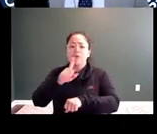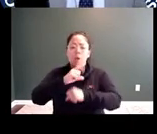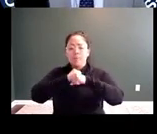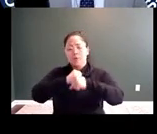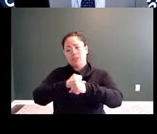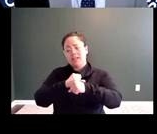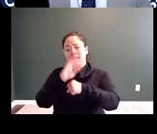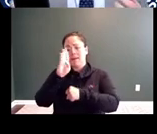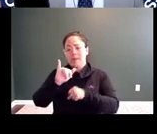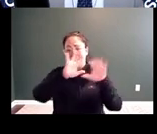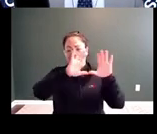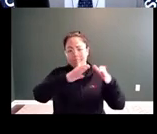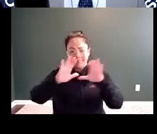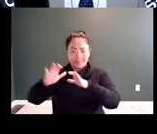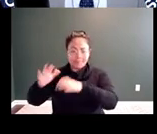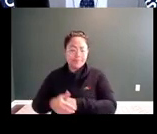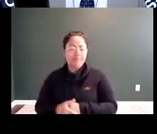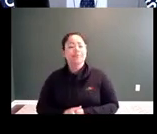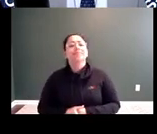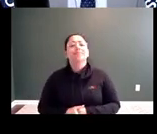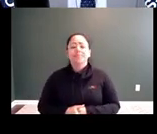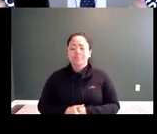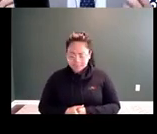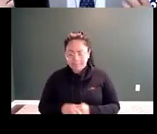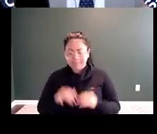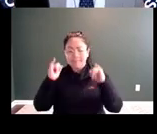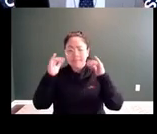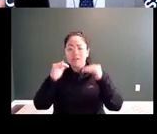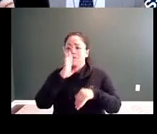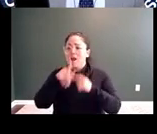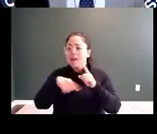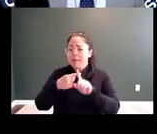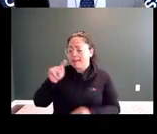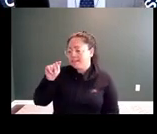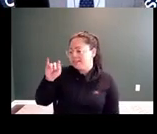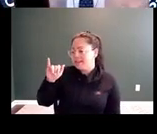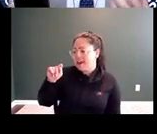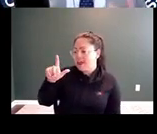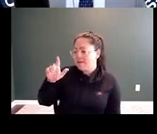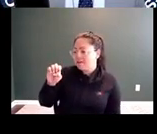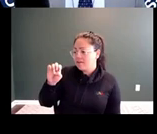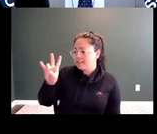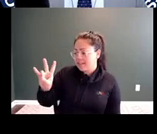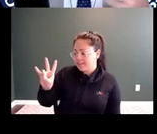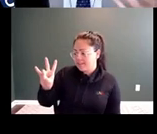about national origin discrimination and Title VII, and you say, okay, well, we understand